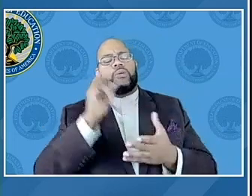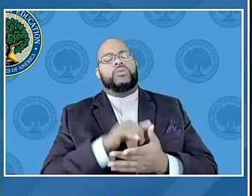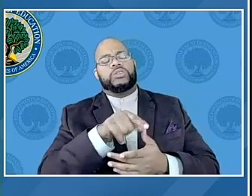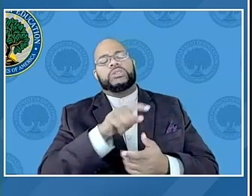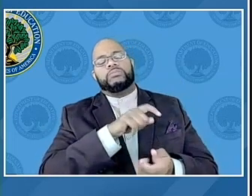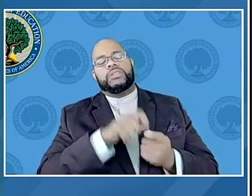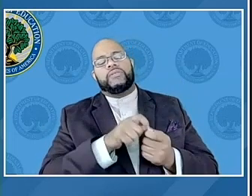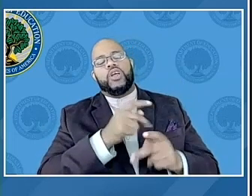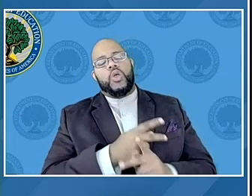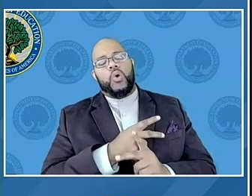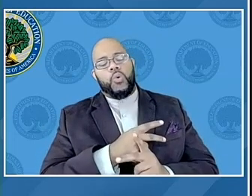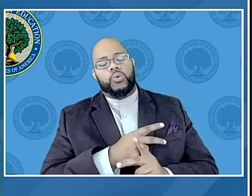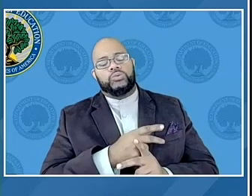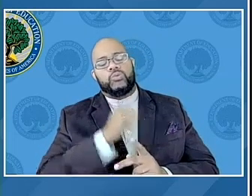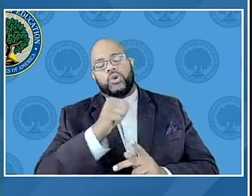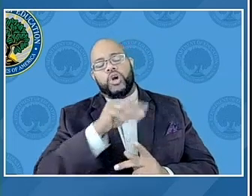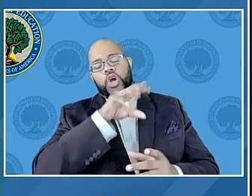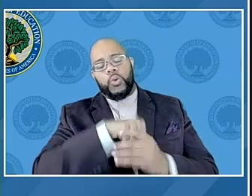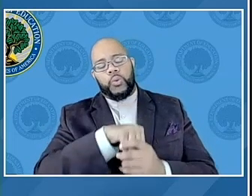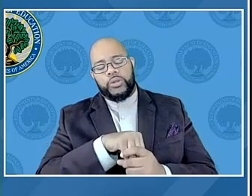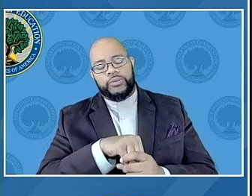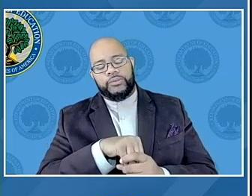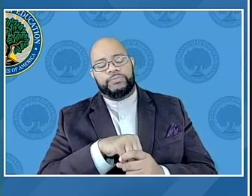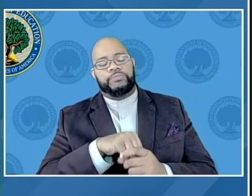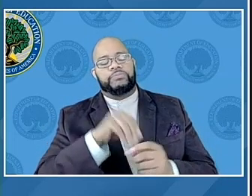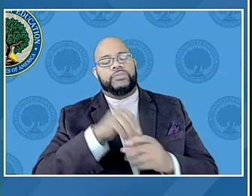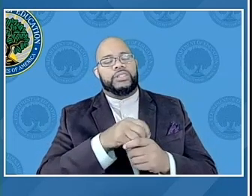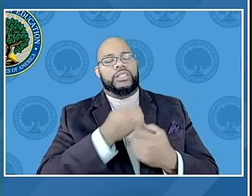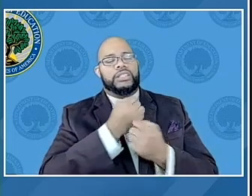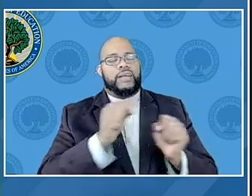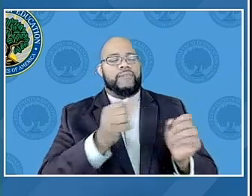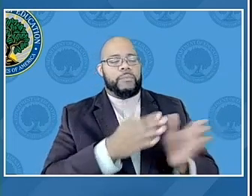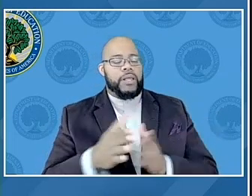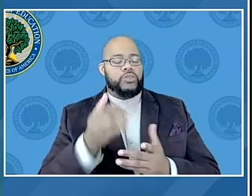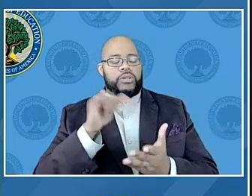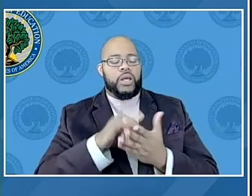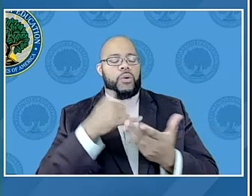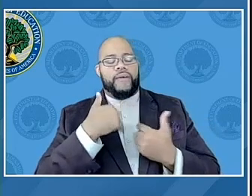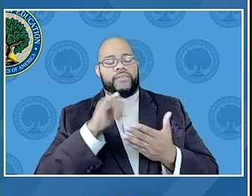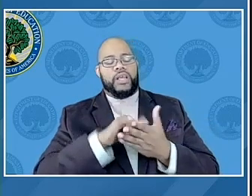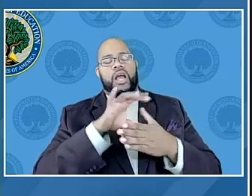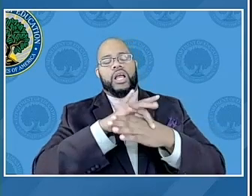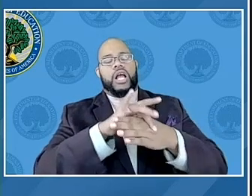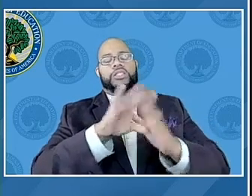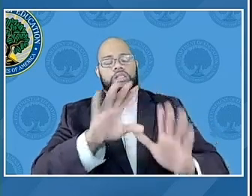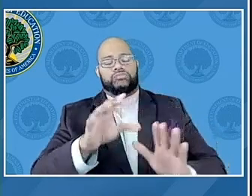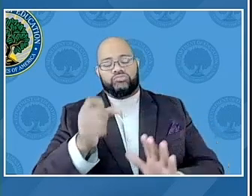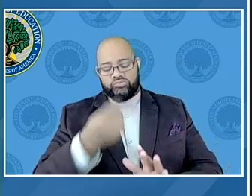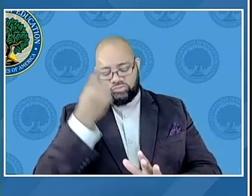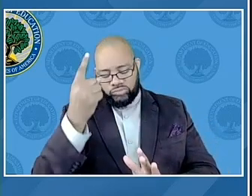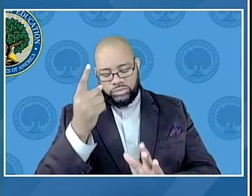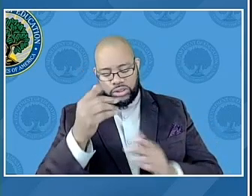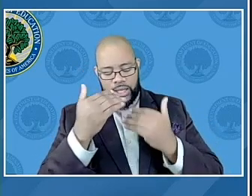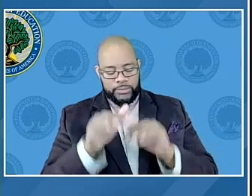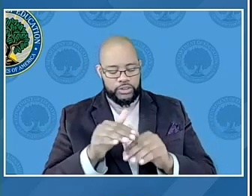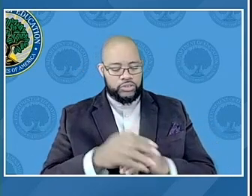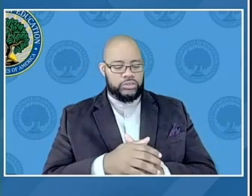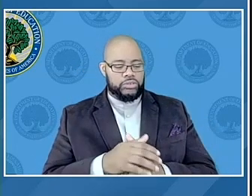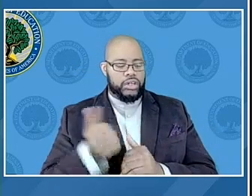weren't included in the SAVE Plan. Just so we have that context and understanding limitations or other barriers that may exist.